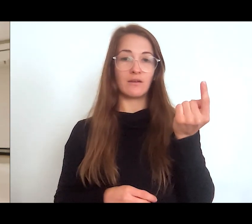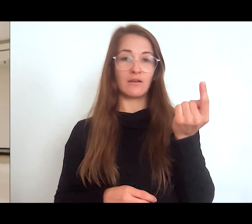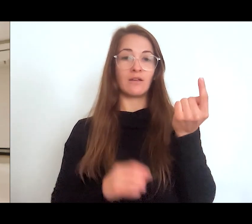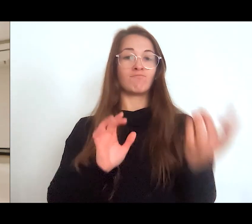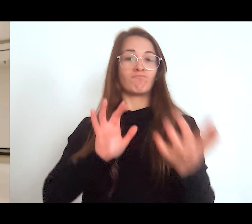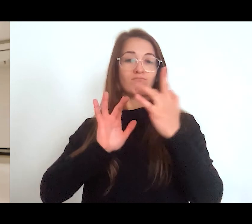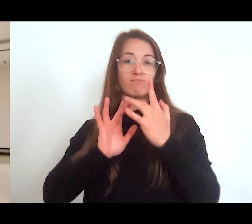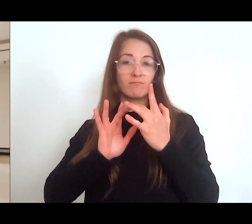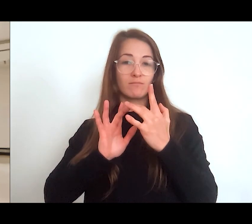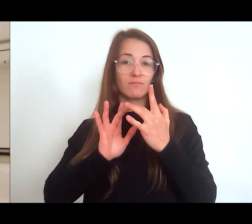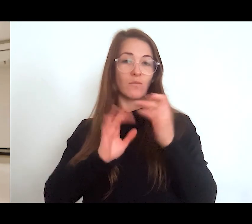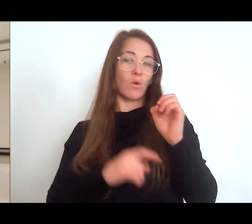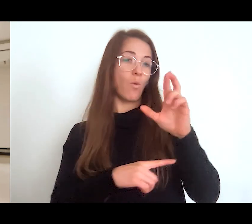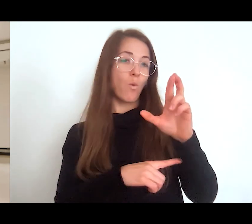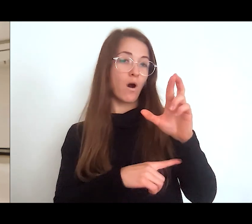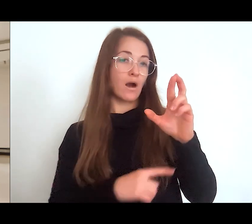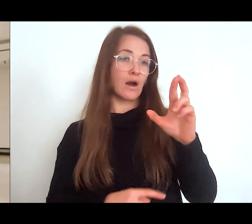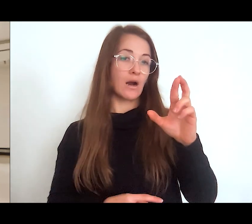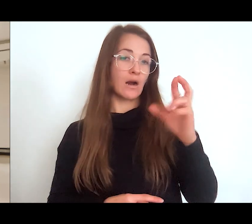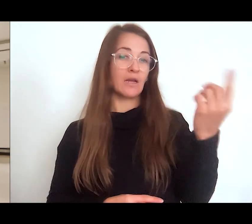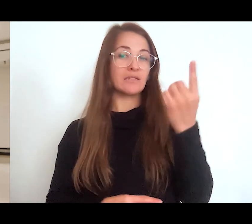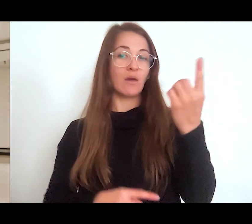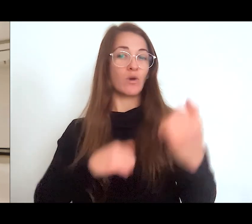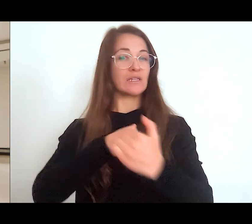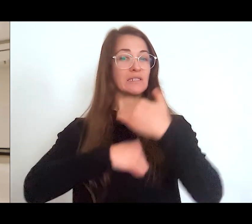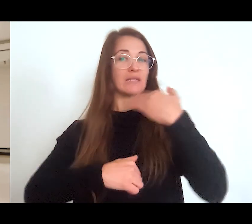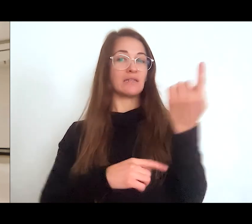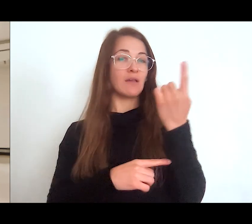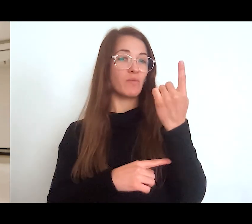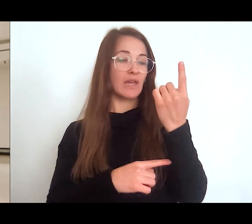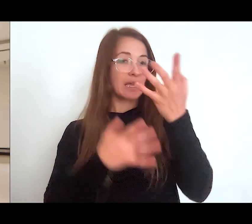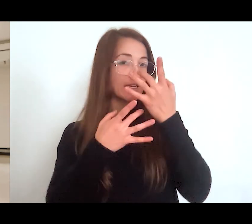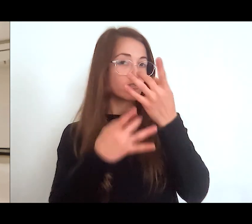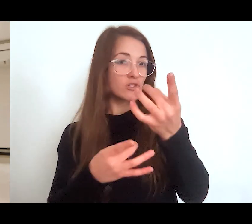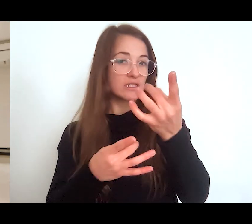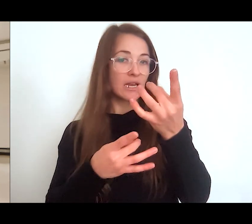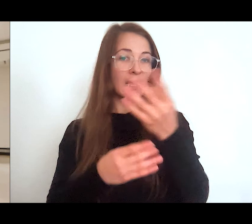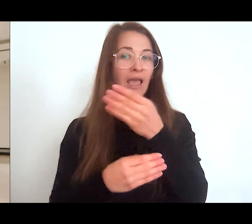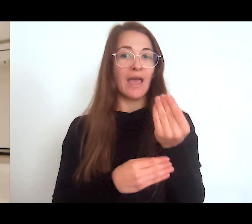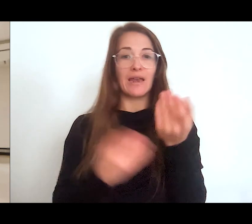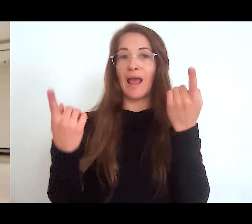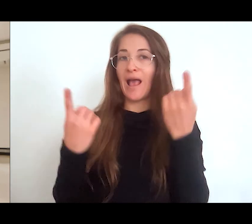SO IF WE HAVE SOMEONE THAT REACHES OUT TO US OR SOMEONE SENDS US SOMETHING THAT'S